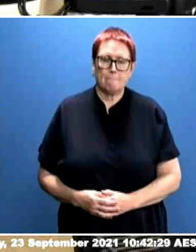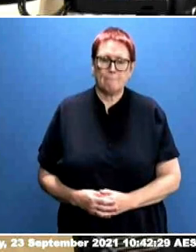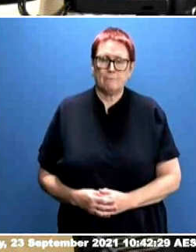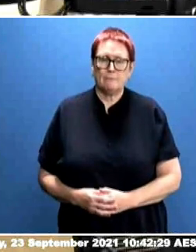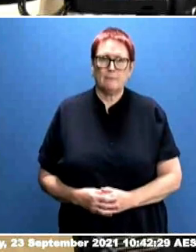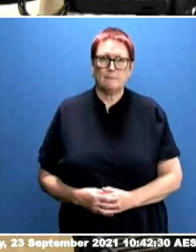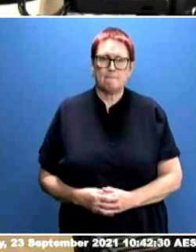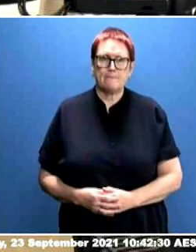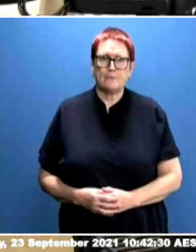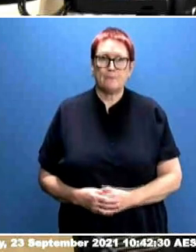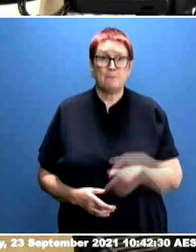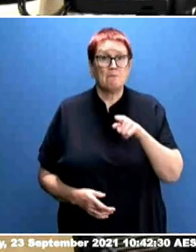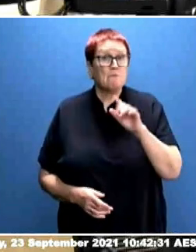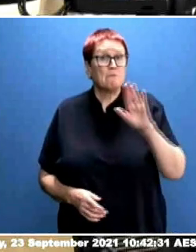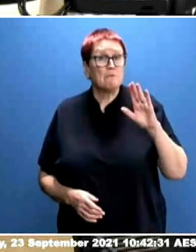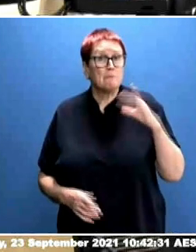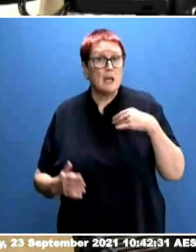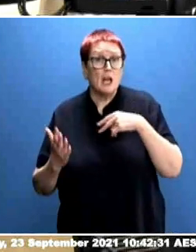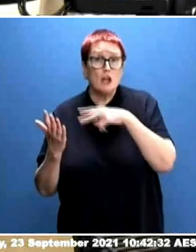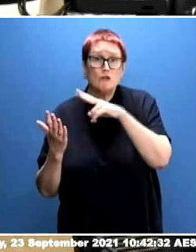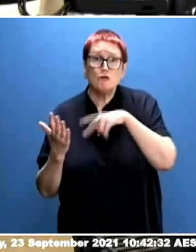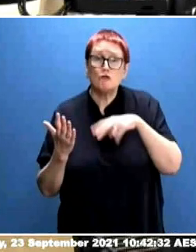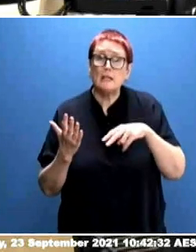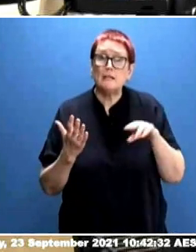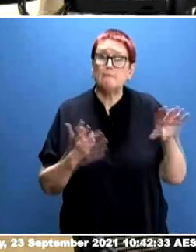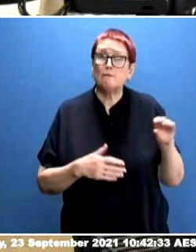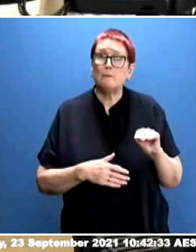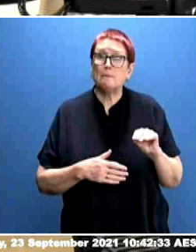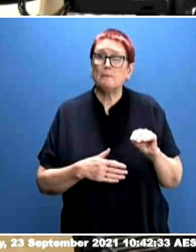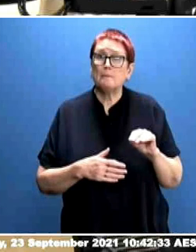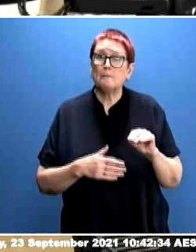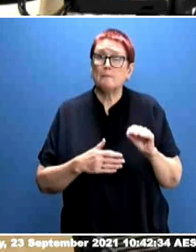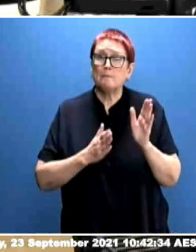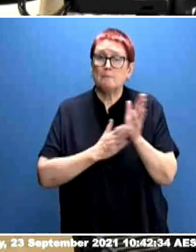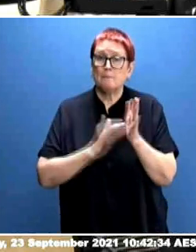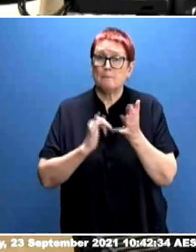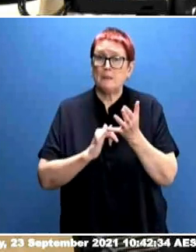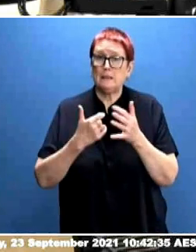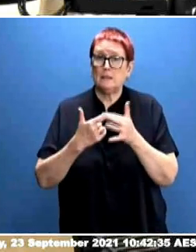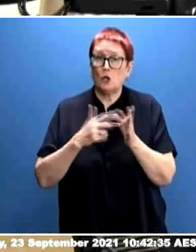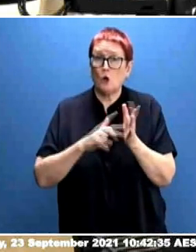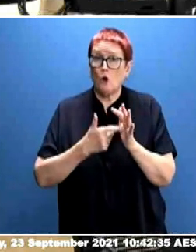I take it you have read and seen the situation provided by Ms Kalders --- Yes, I have.